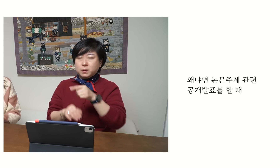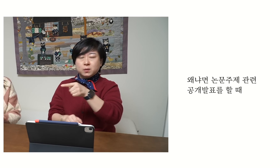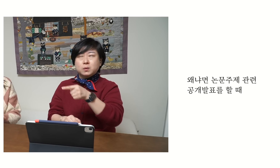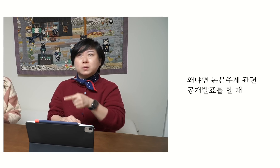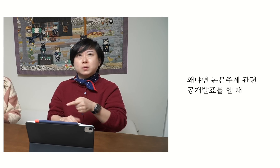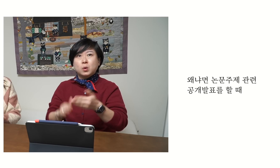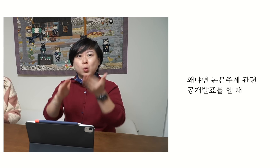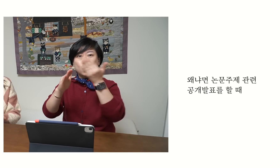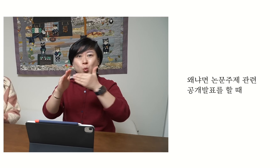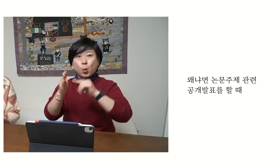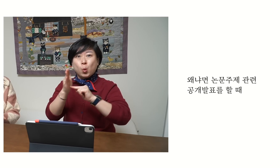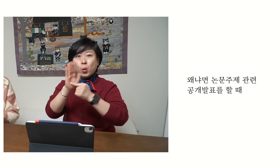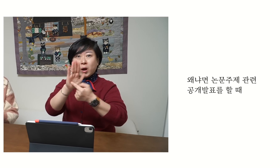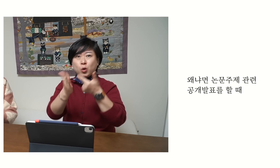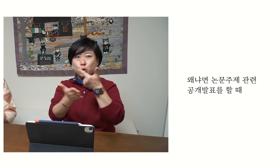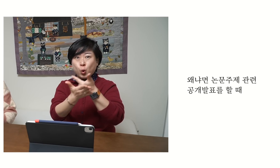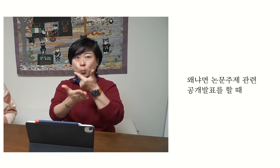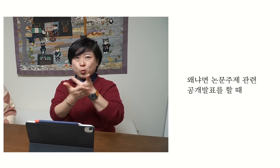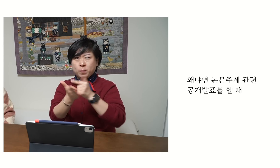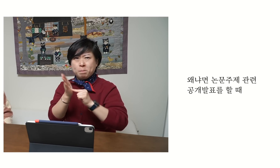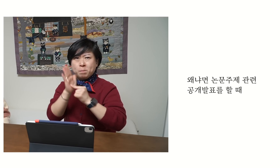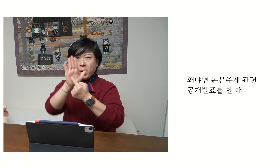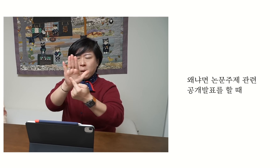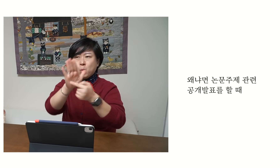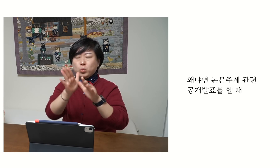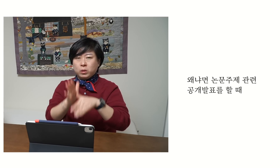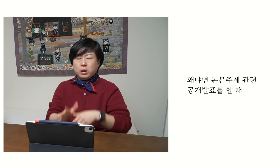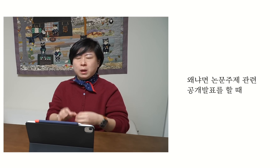Because when I make a public presentation on a thesis topic,